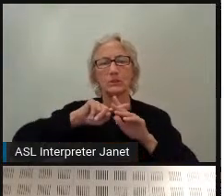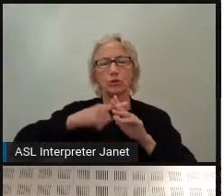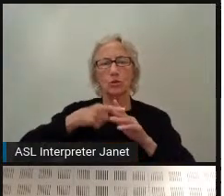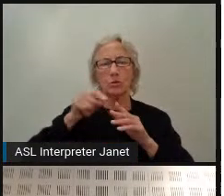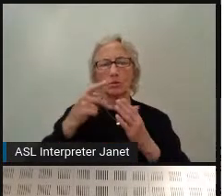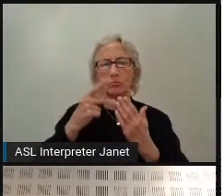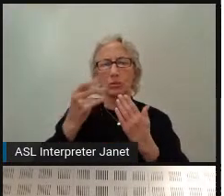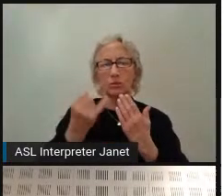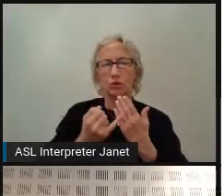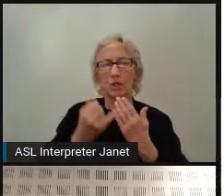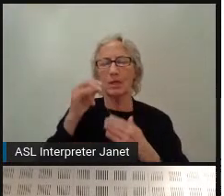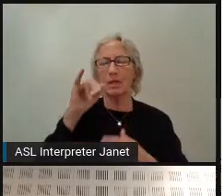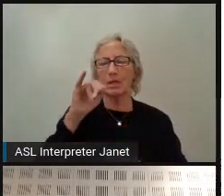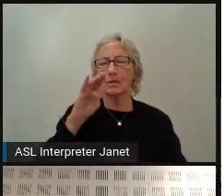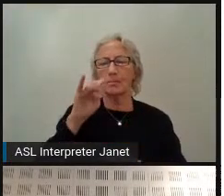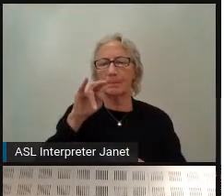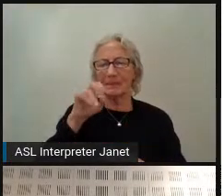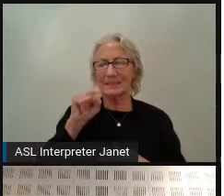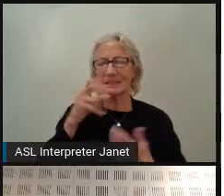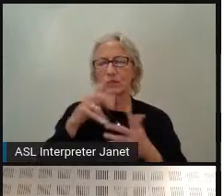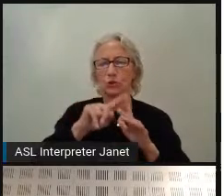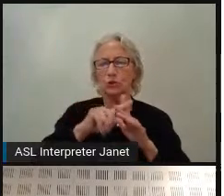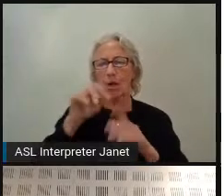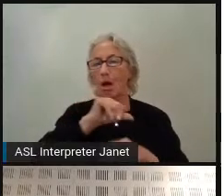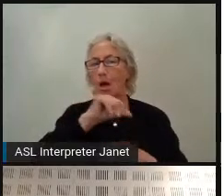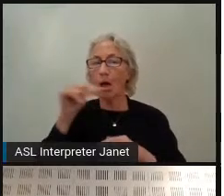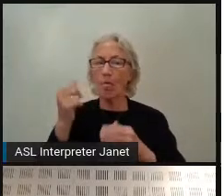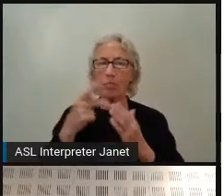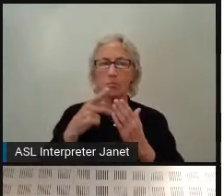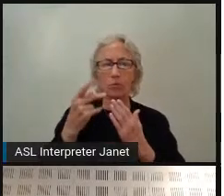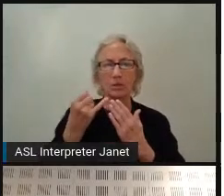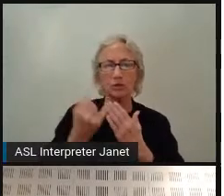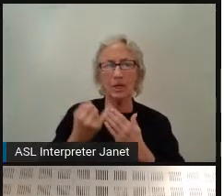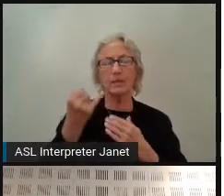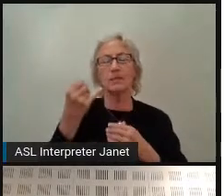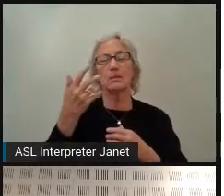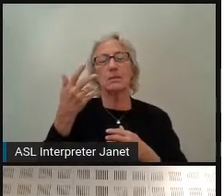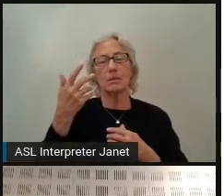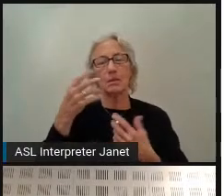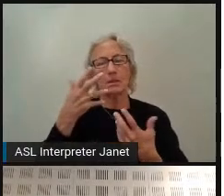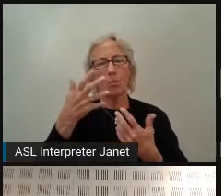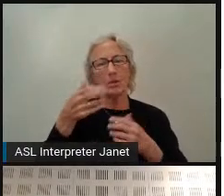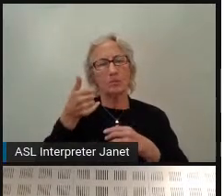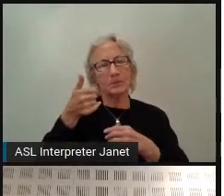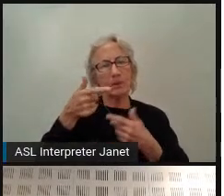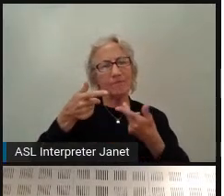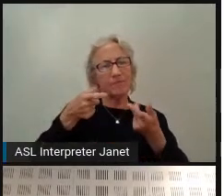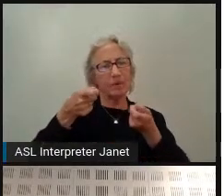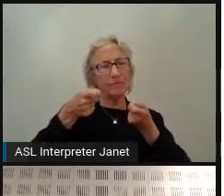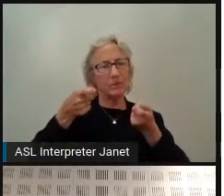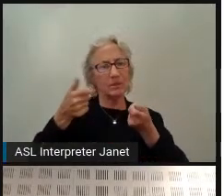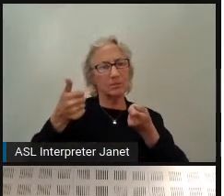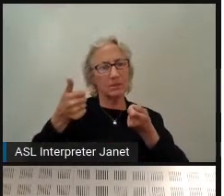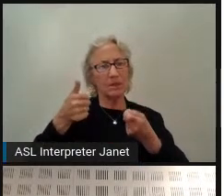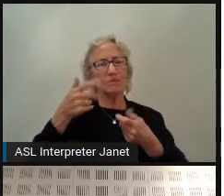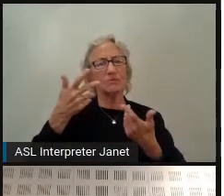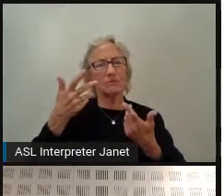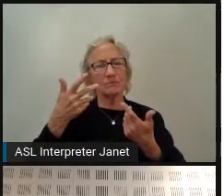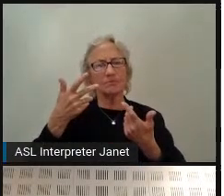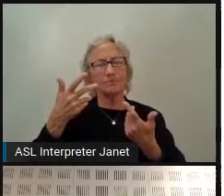It was supposed to be planned and coordinated but this did not happen of course. Shortly before we were to start this project I BeOS